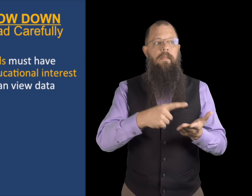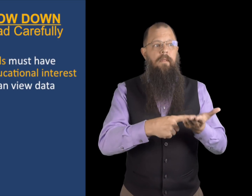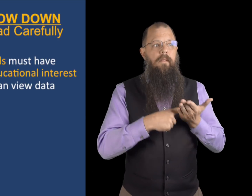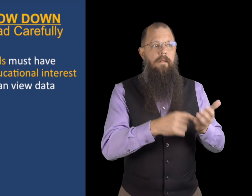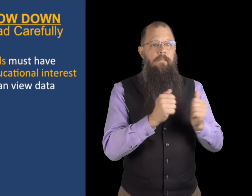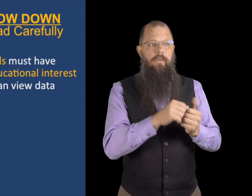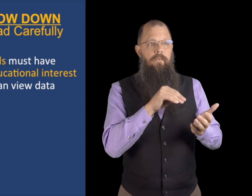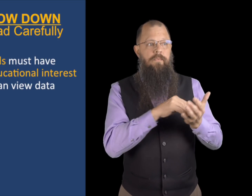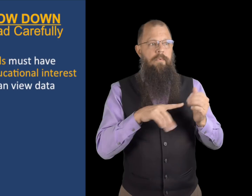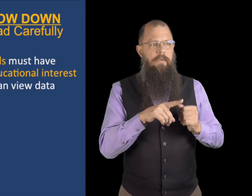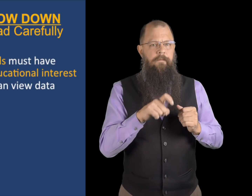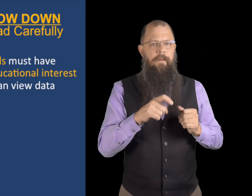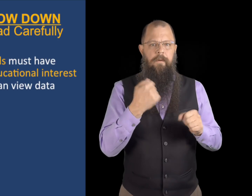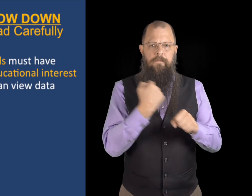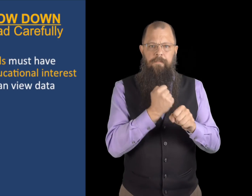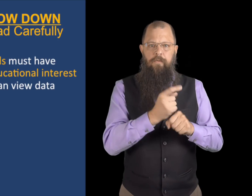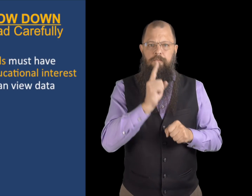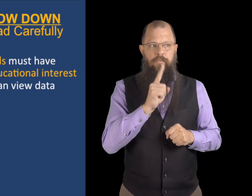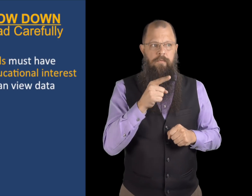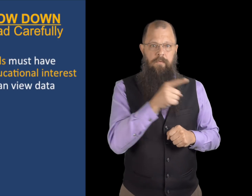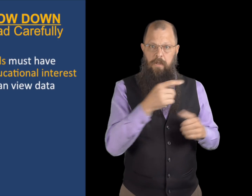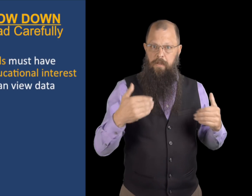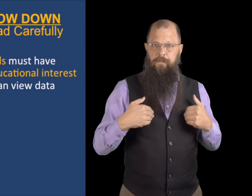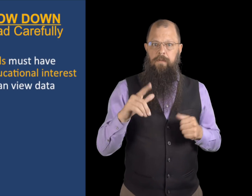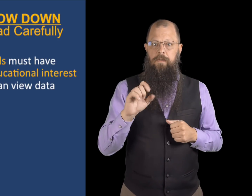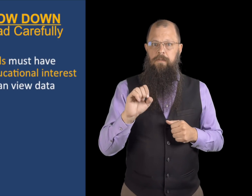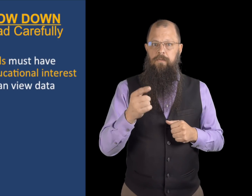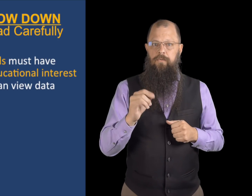Yellow, meaning tread carefully,